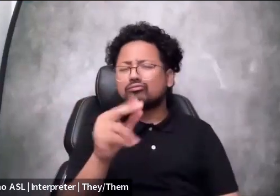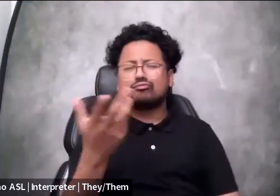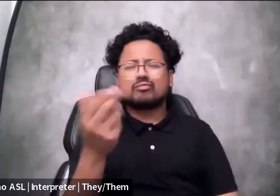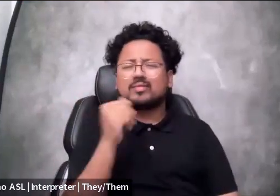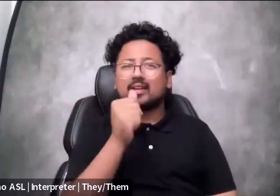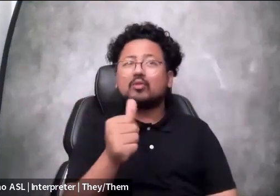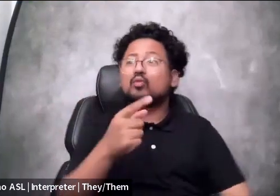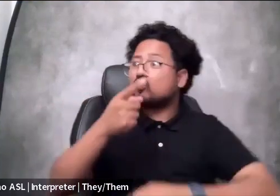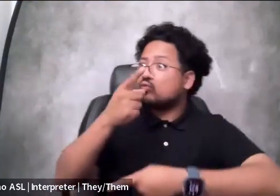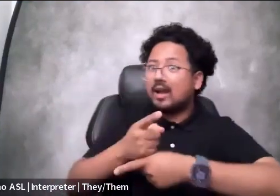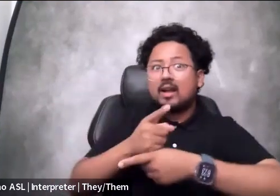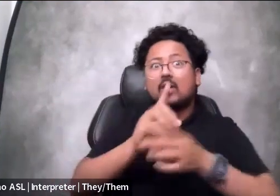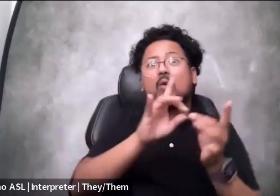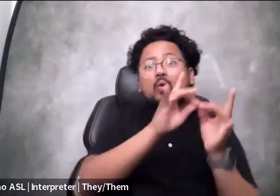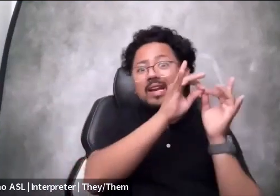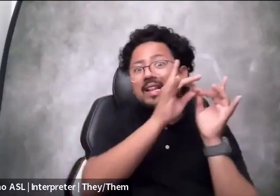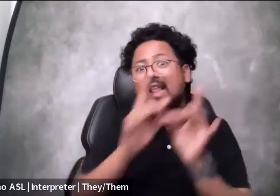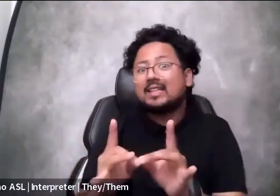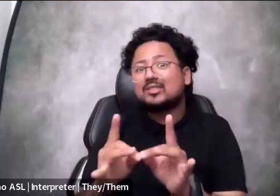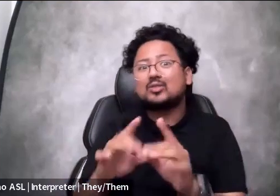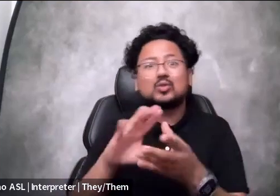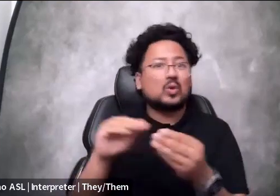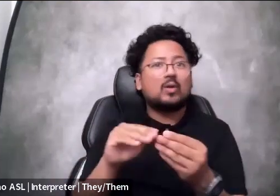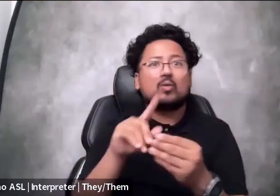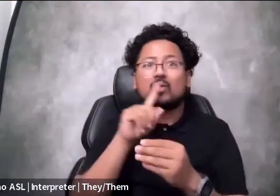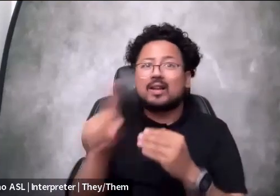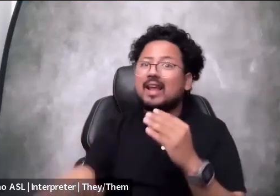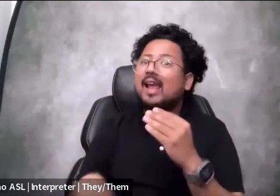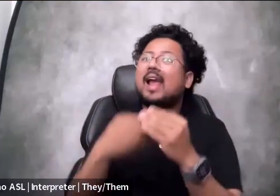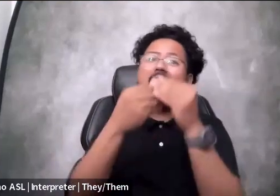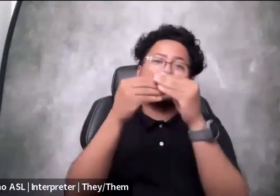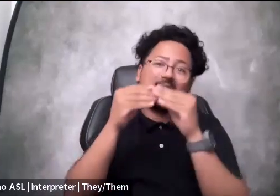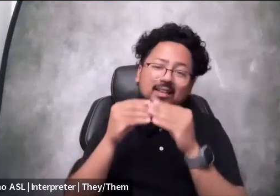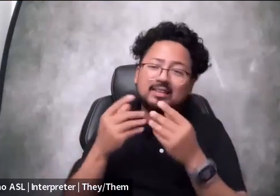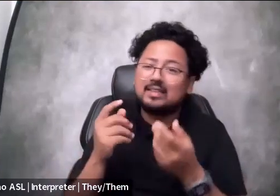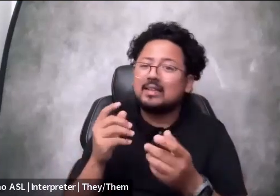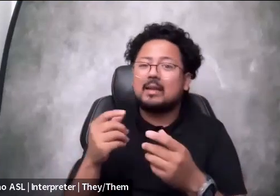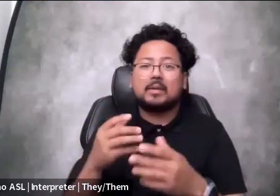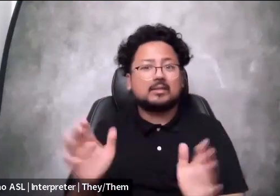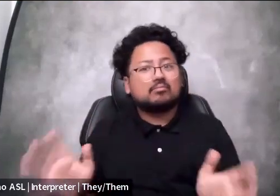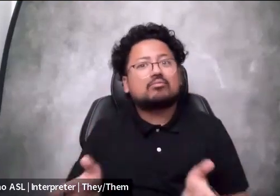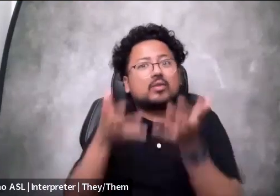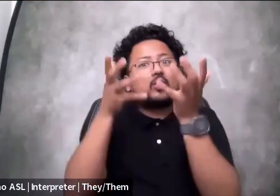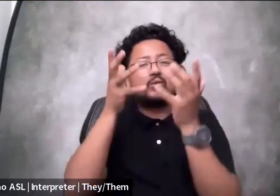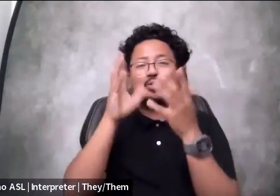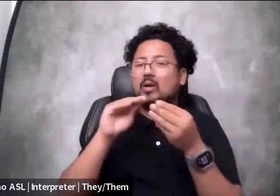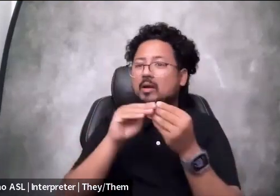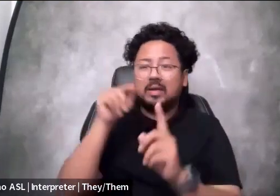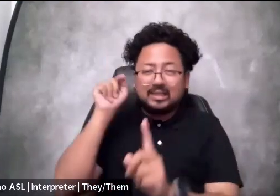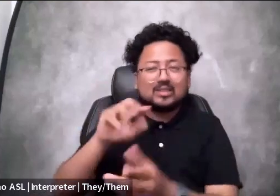It is relevant to the story. It influences the story, but it isn't the story because it isn't always a story that is kind of a